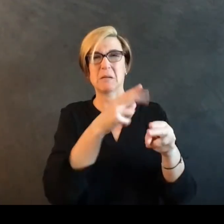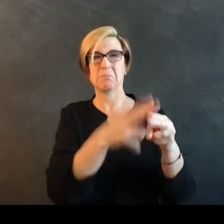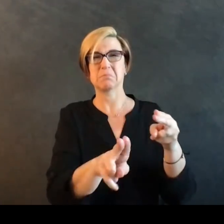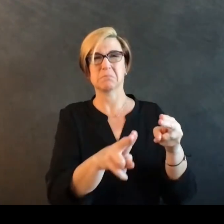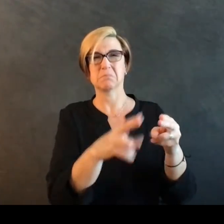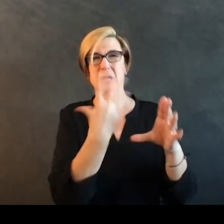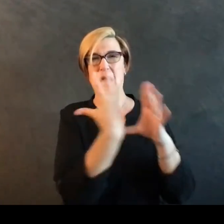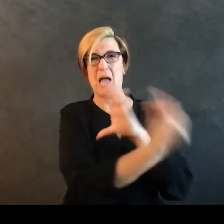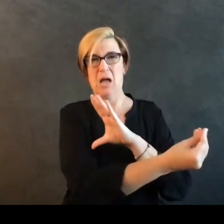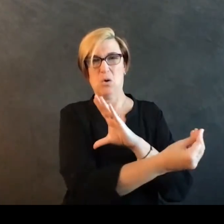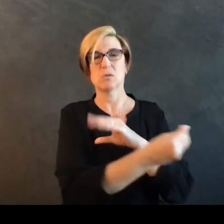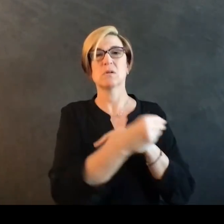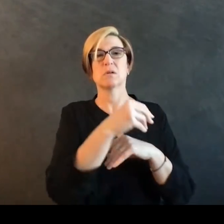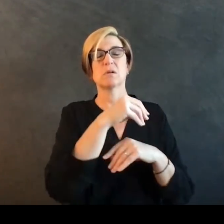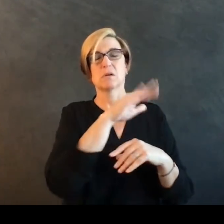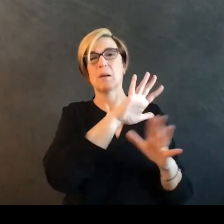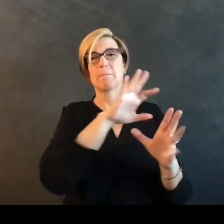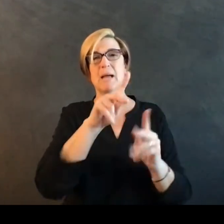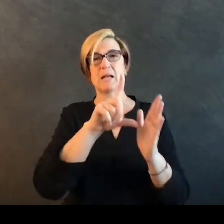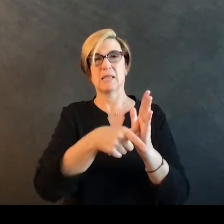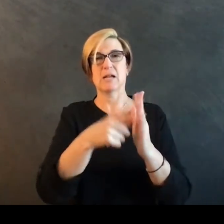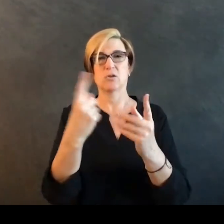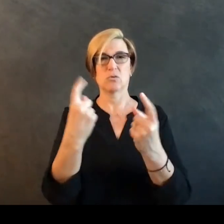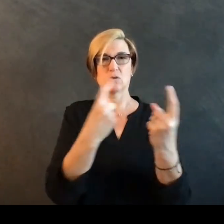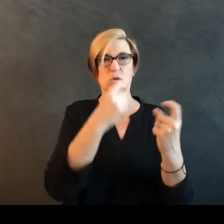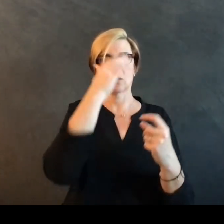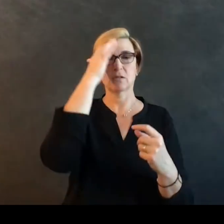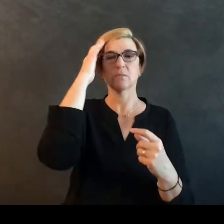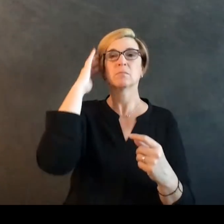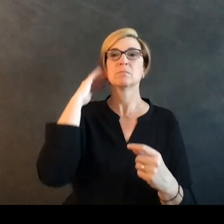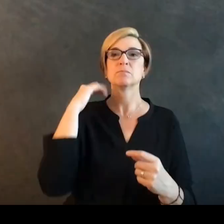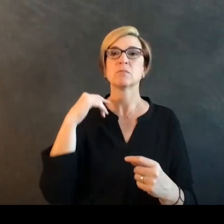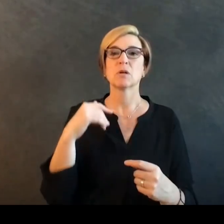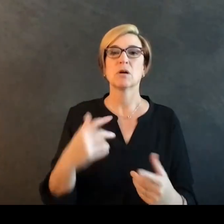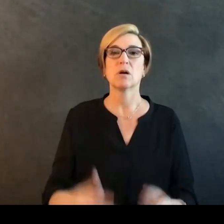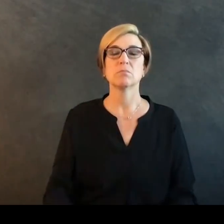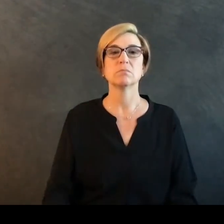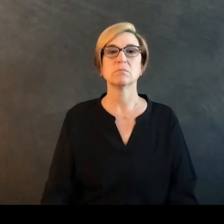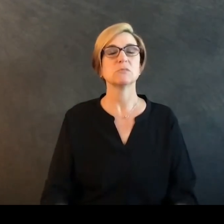some questions but you have some very hardworking people who have done an